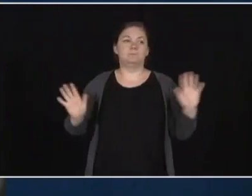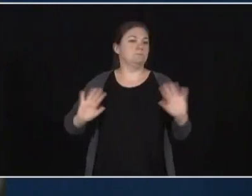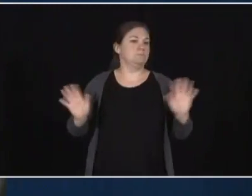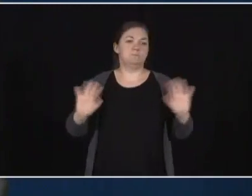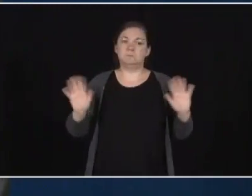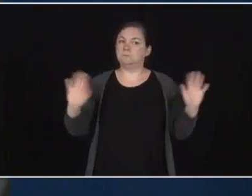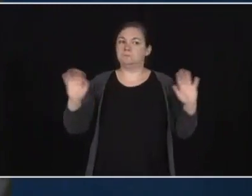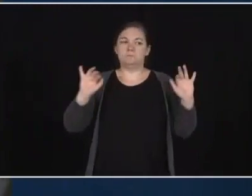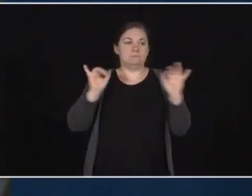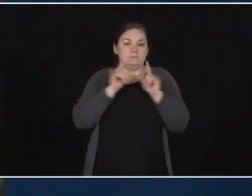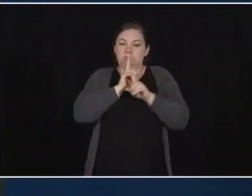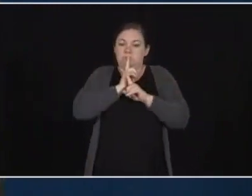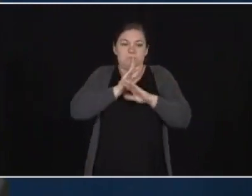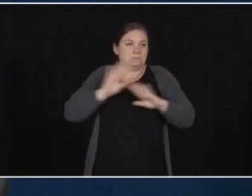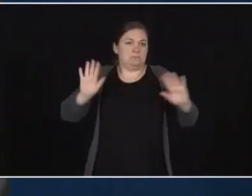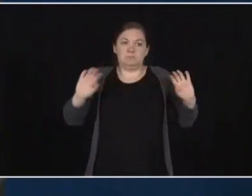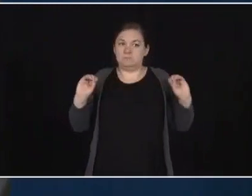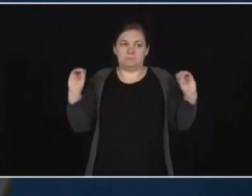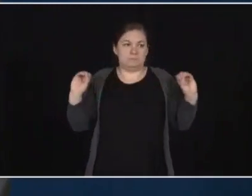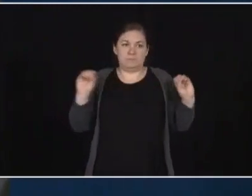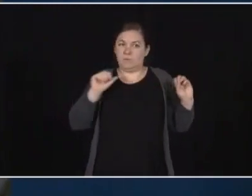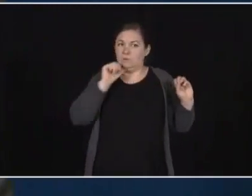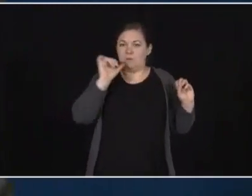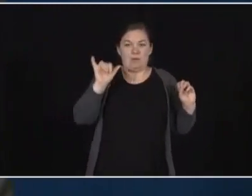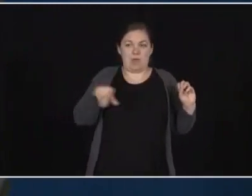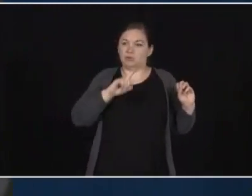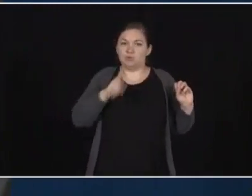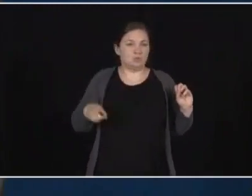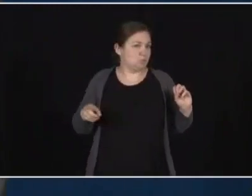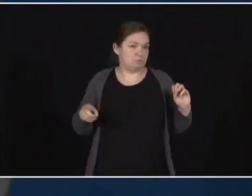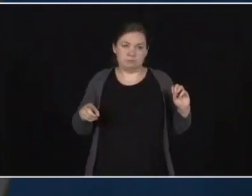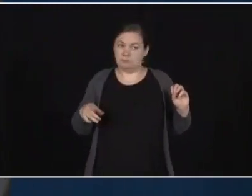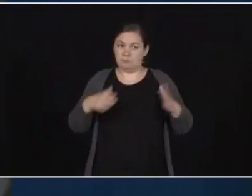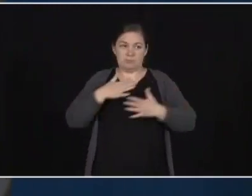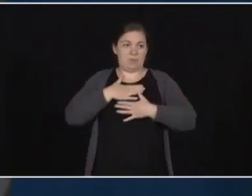that is factual to my knowledge.